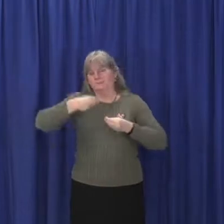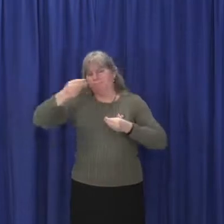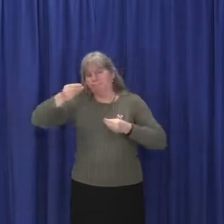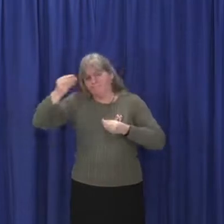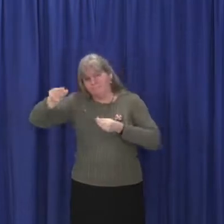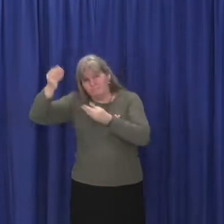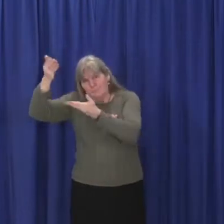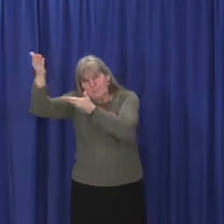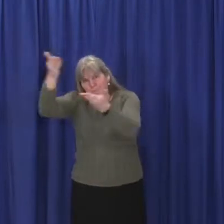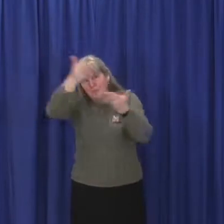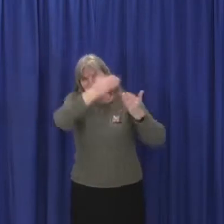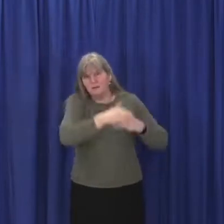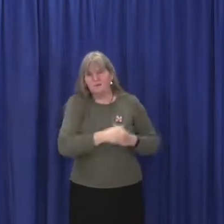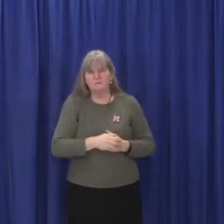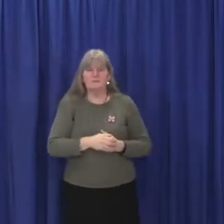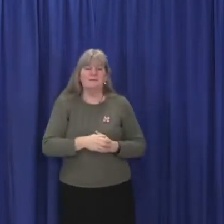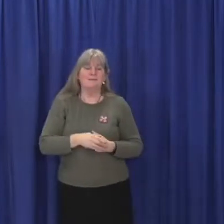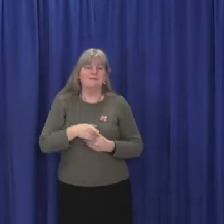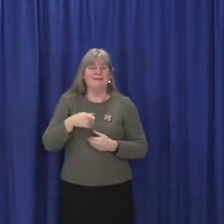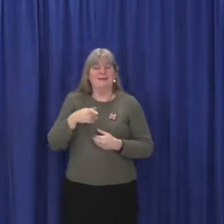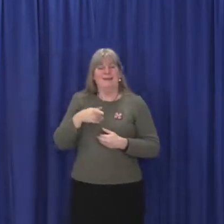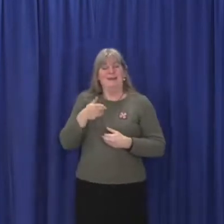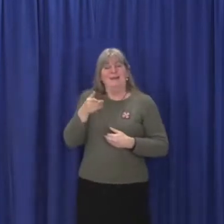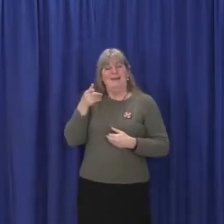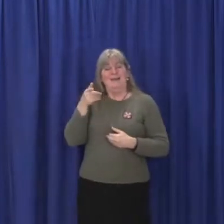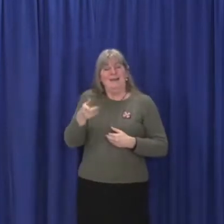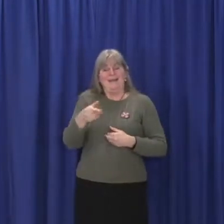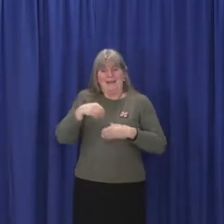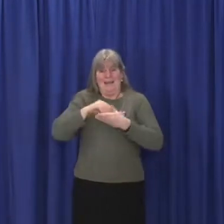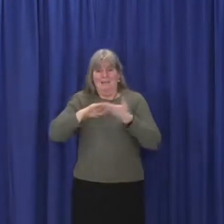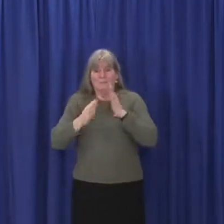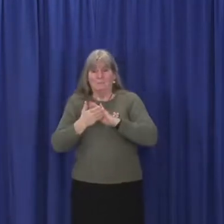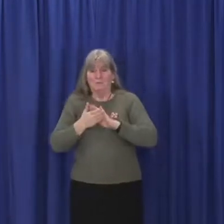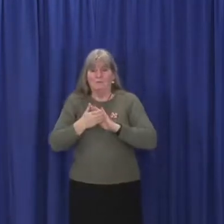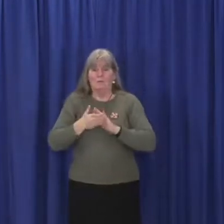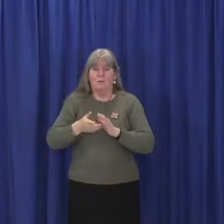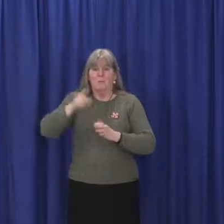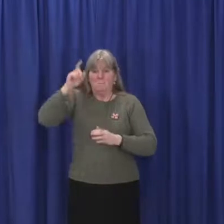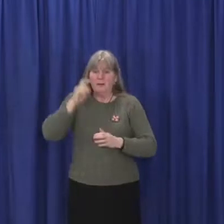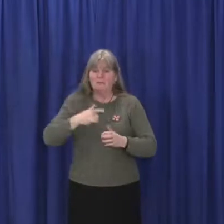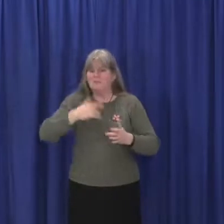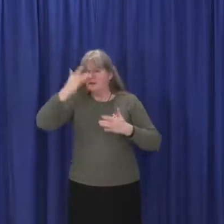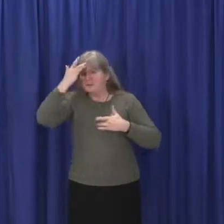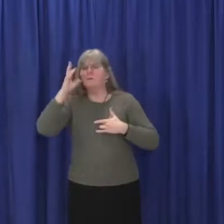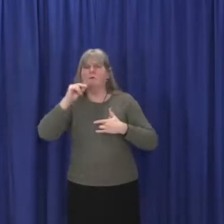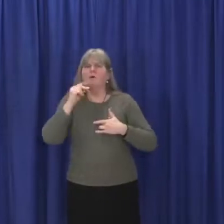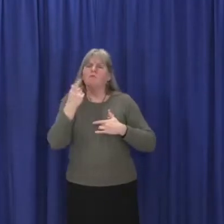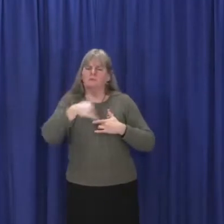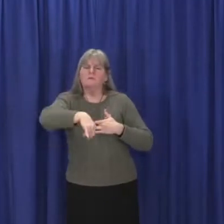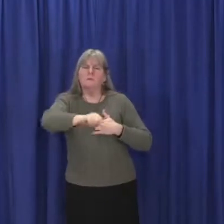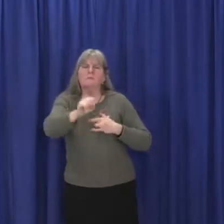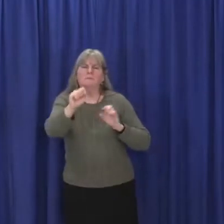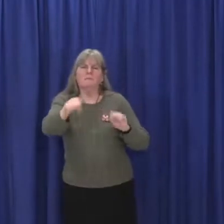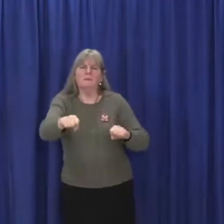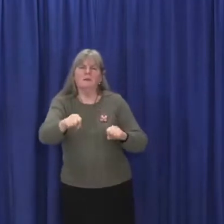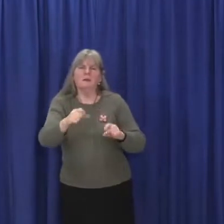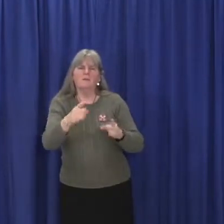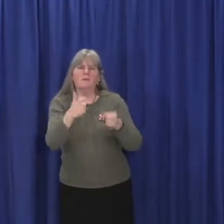to be symptomatic to pick up a rapid test in the communities. As these community distribution sites and pick up details